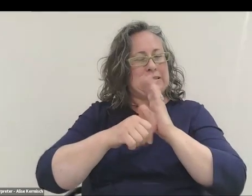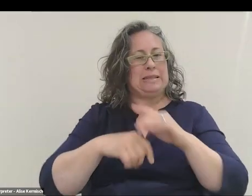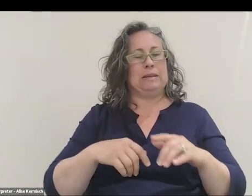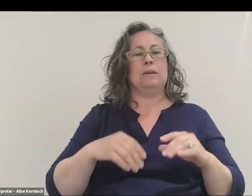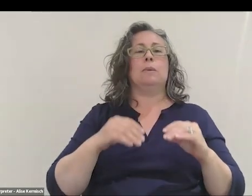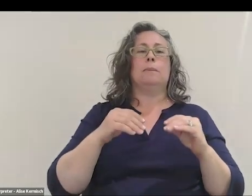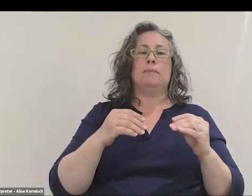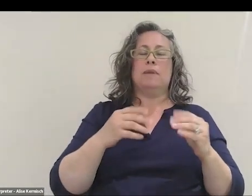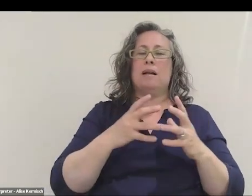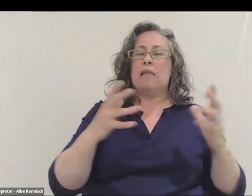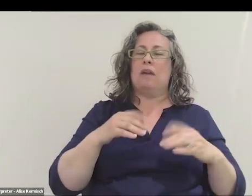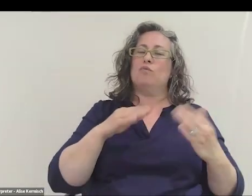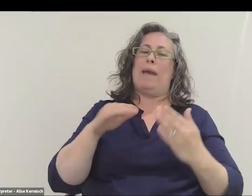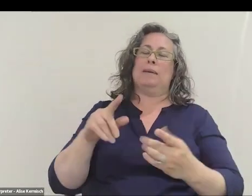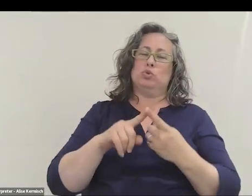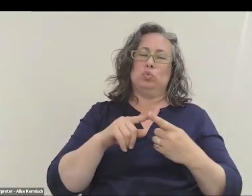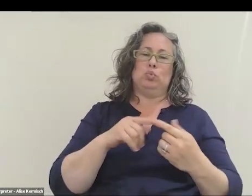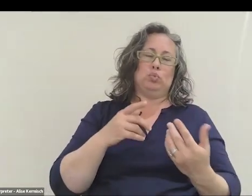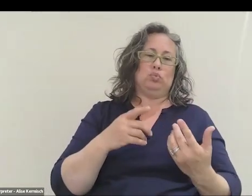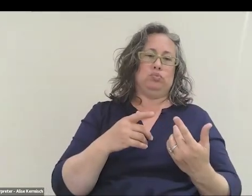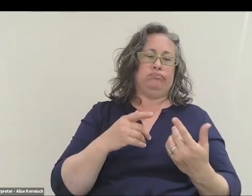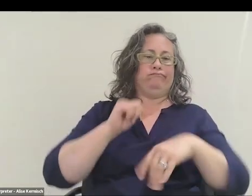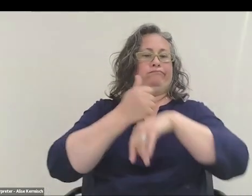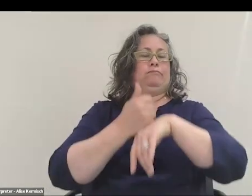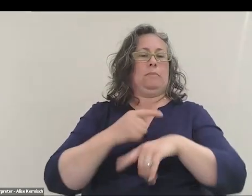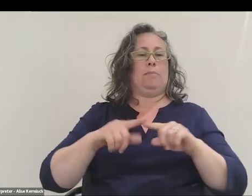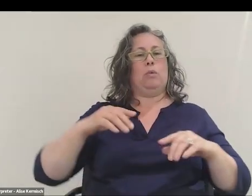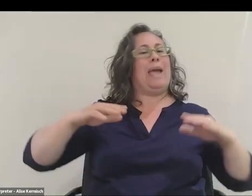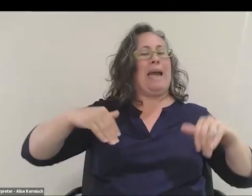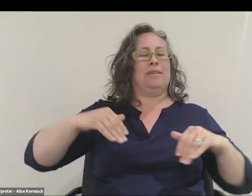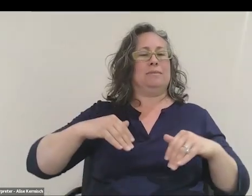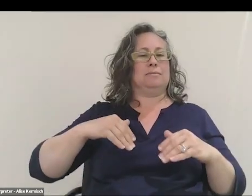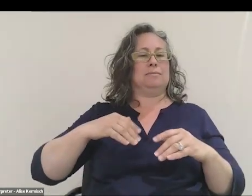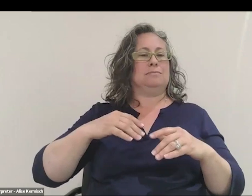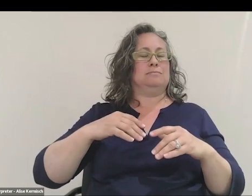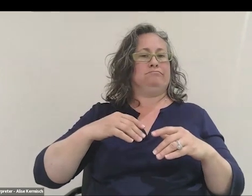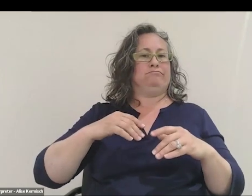There's lots of ways to approach it. We just haven't quite got to that, but we're hoping that's the next grant